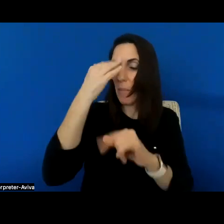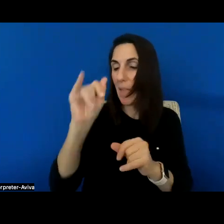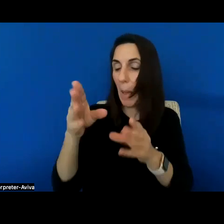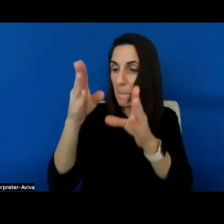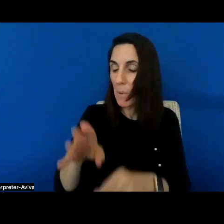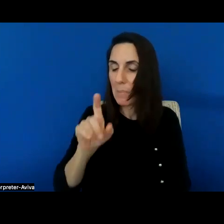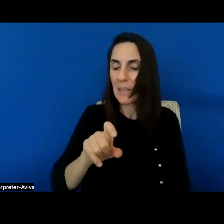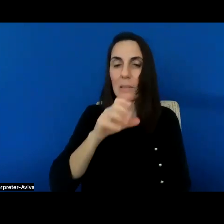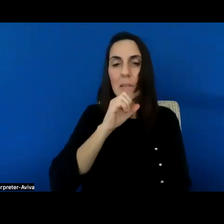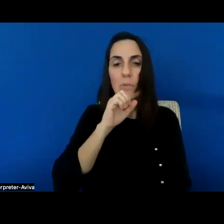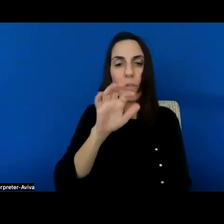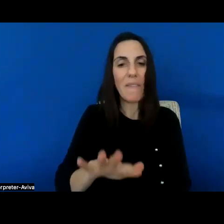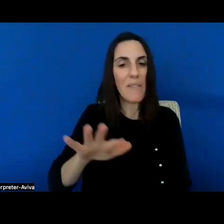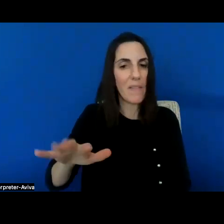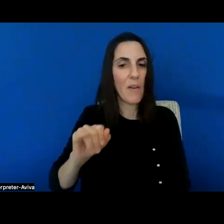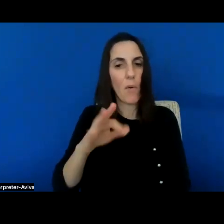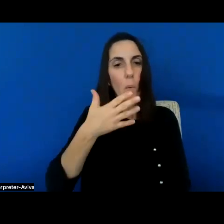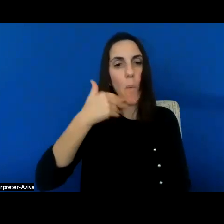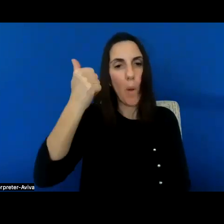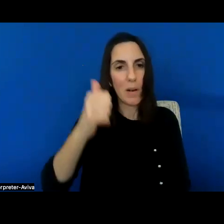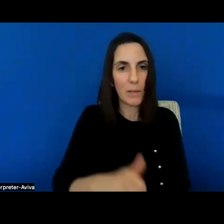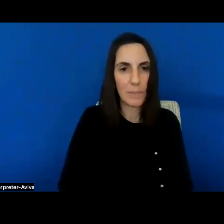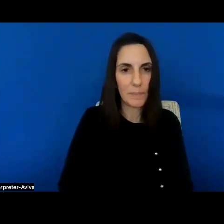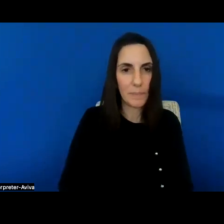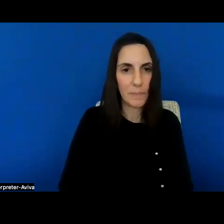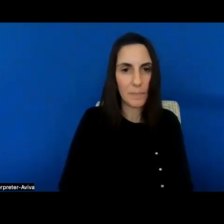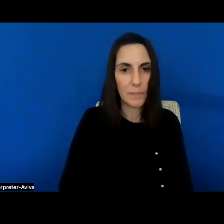to come into effect. 11:35:51 So, if in the situation, if I was